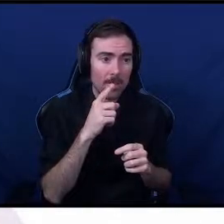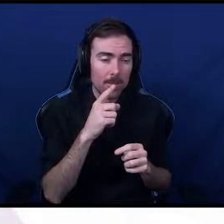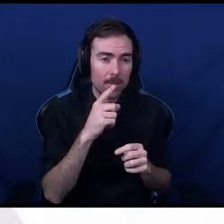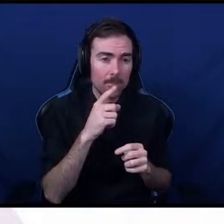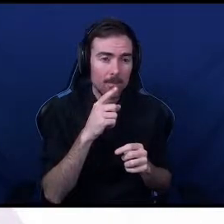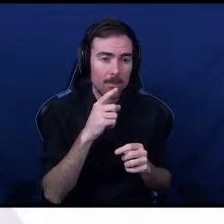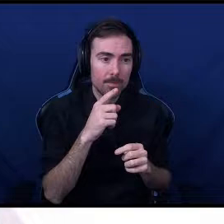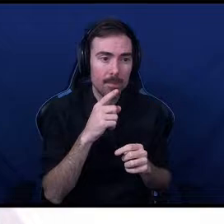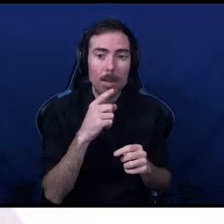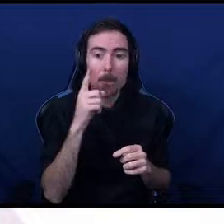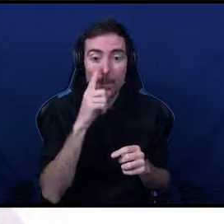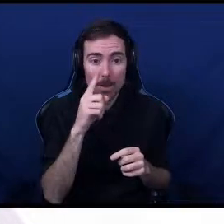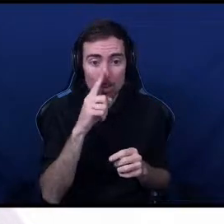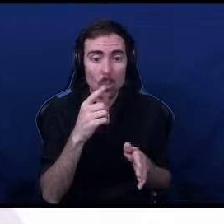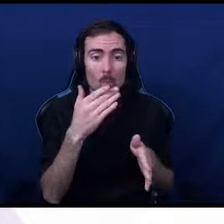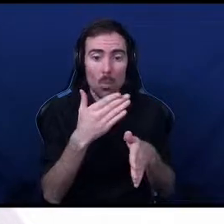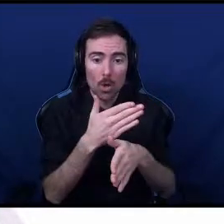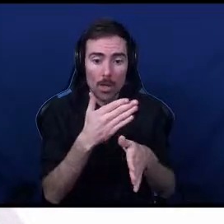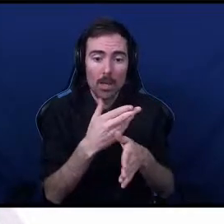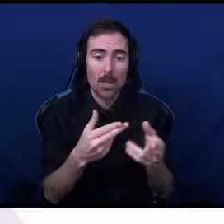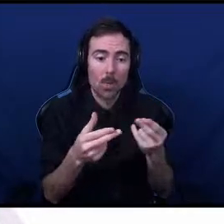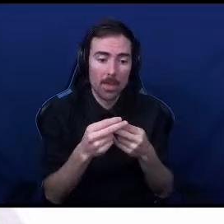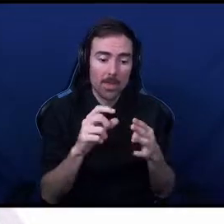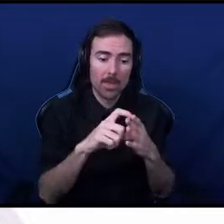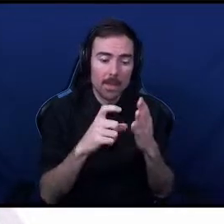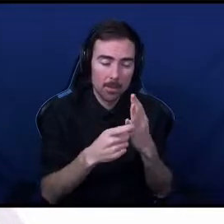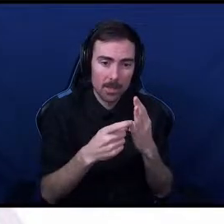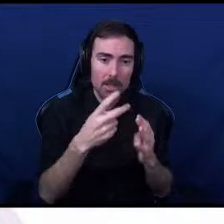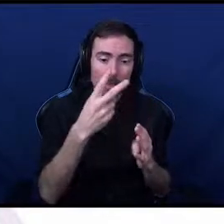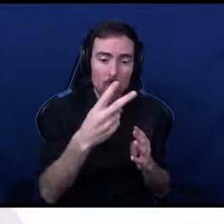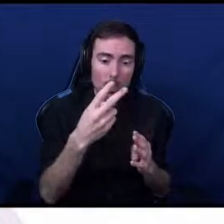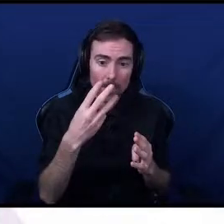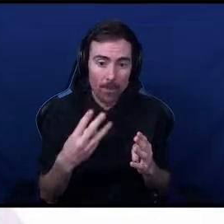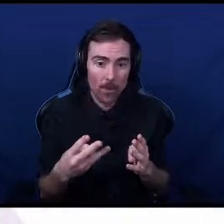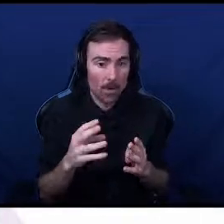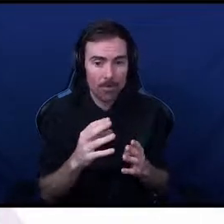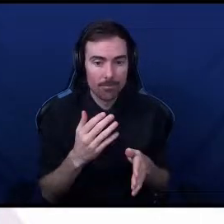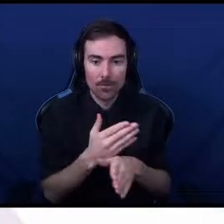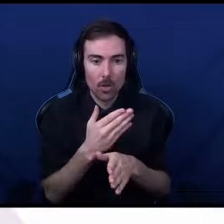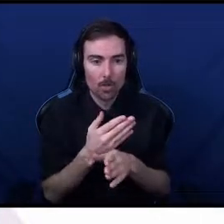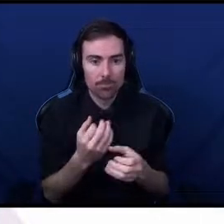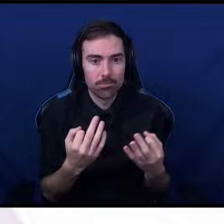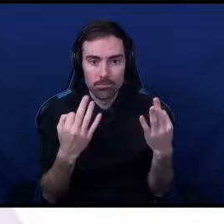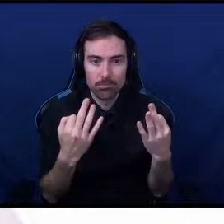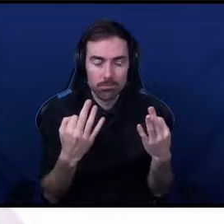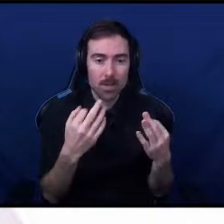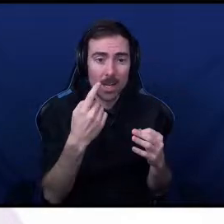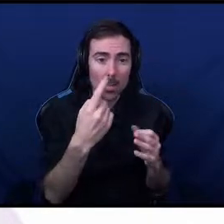disability are not employed $1.9 trillion of global GDP lost every single year. And that was